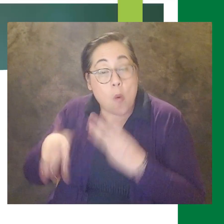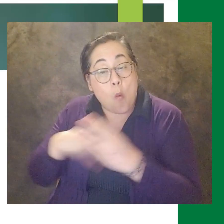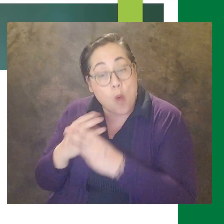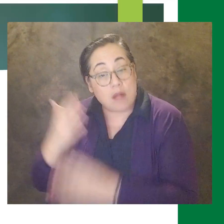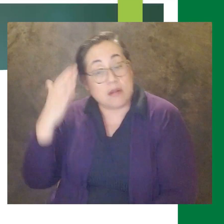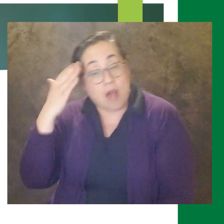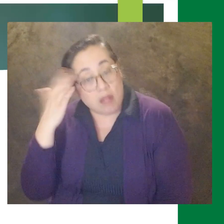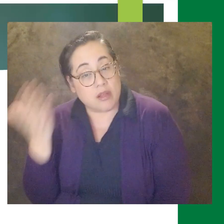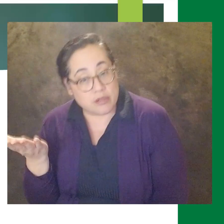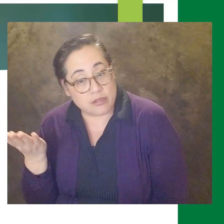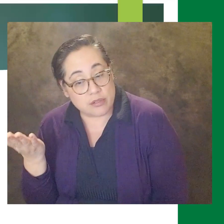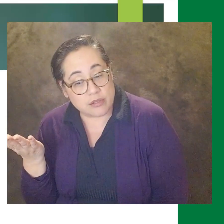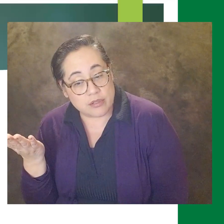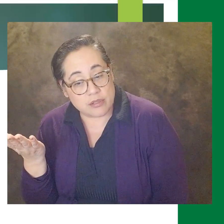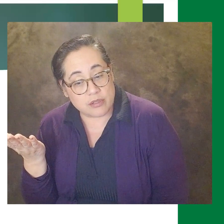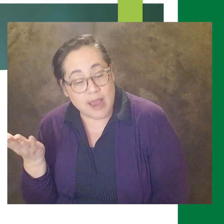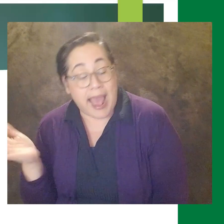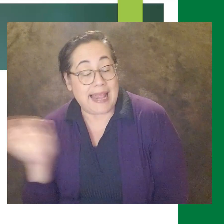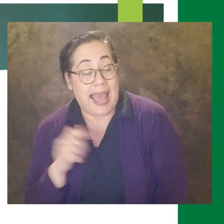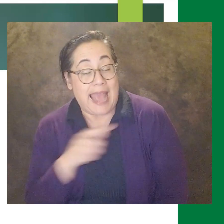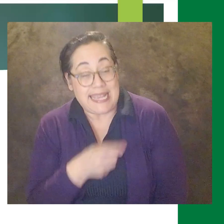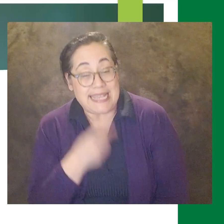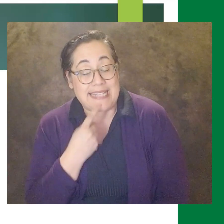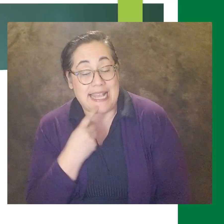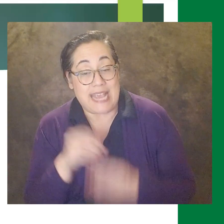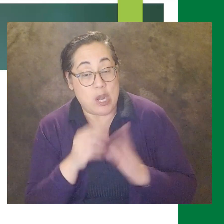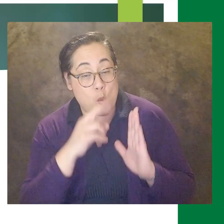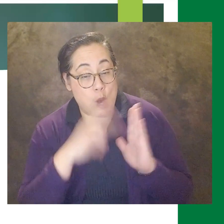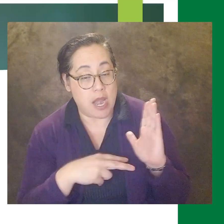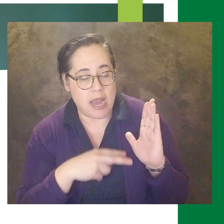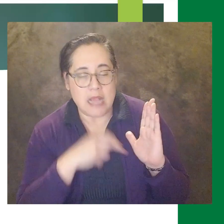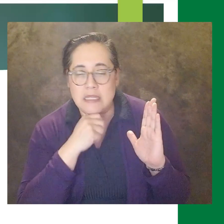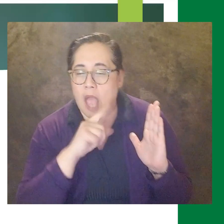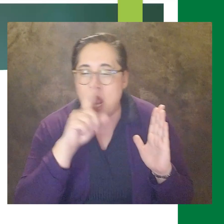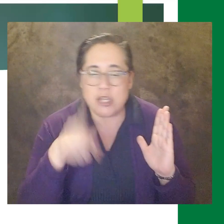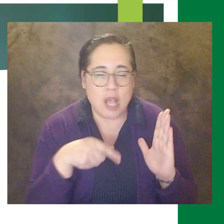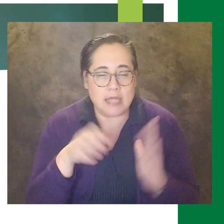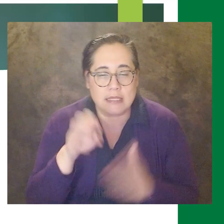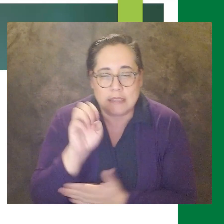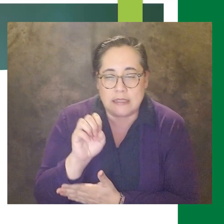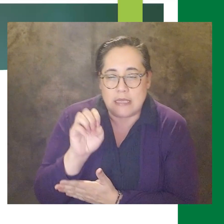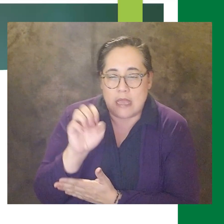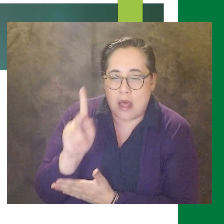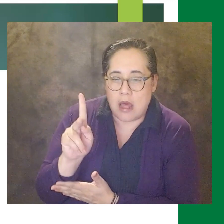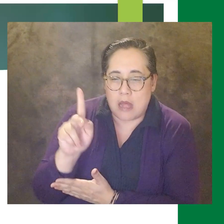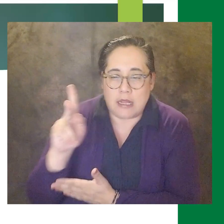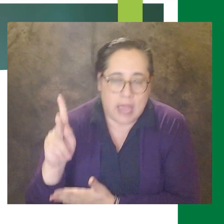And as he says in the reading, it's not just the extra linguistic knowledge that we arrive ...